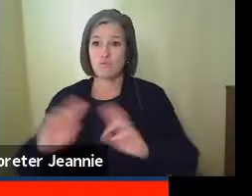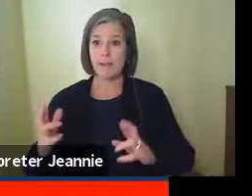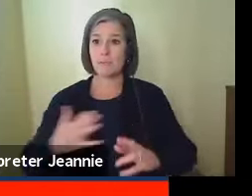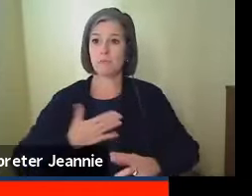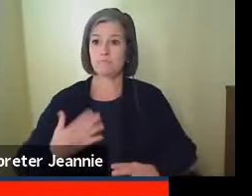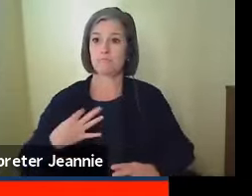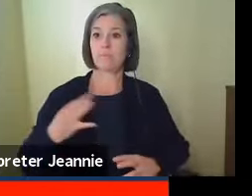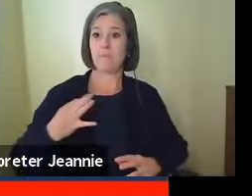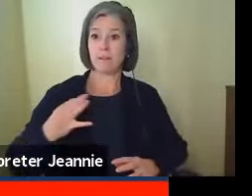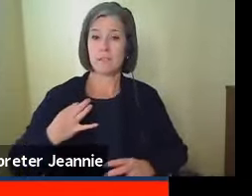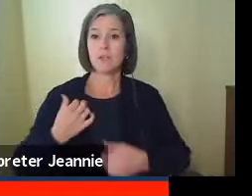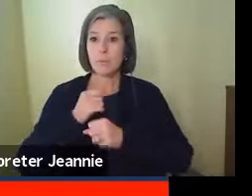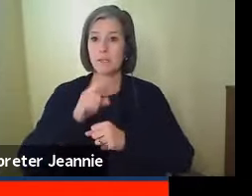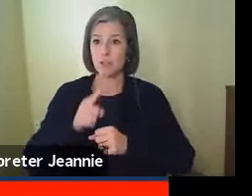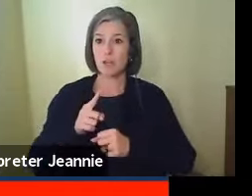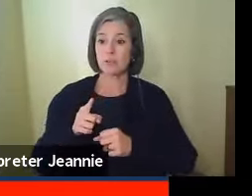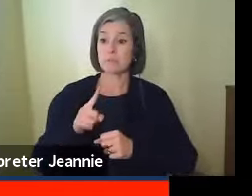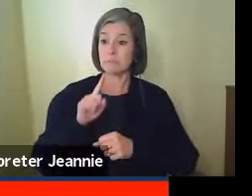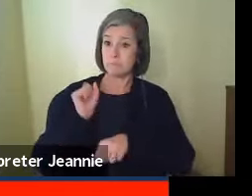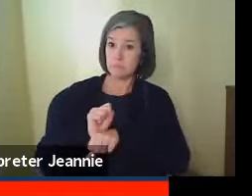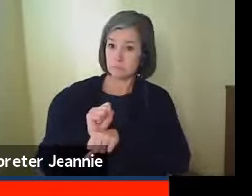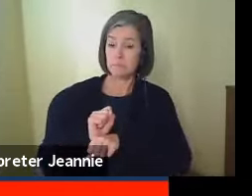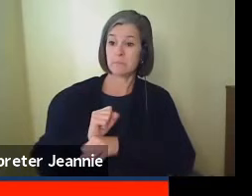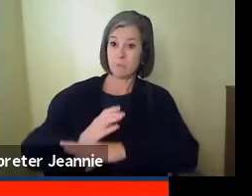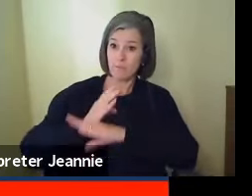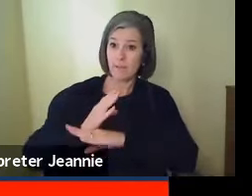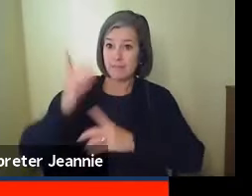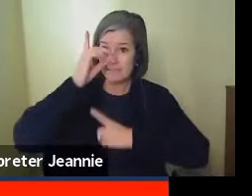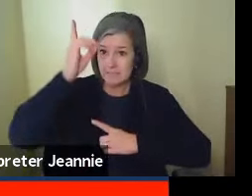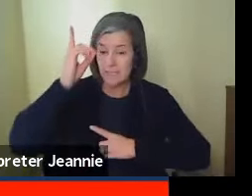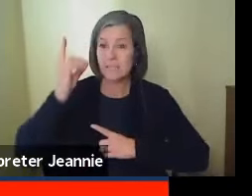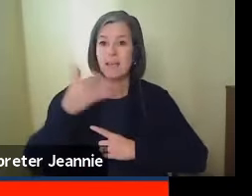diseases -- the vaccine is preventing the disease we are trying to prevent and not causing any